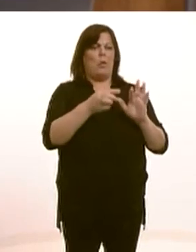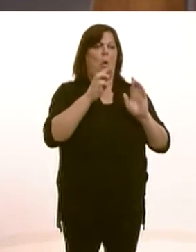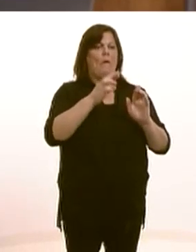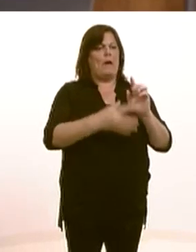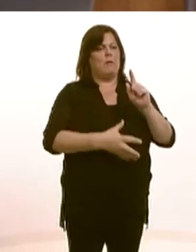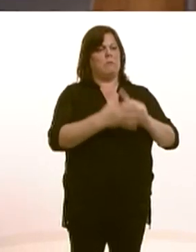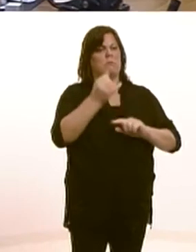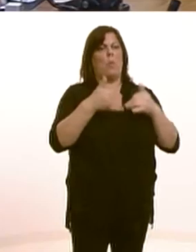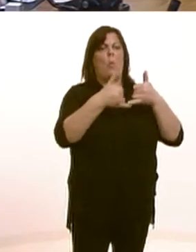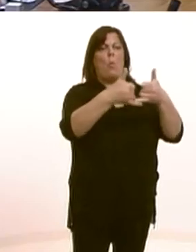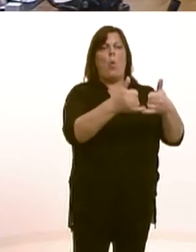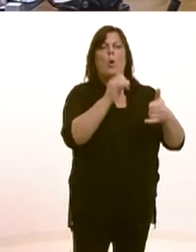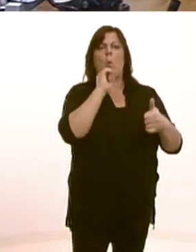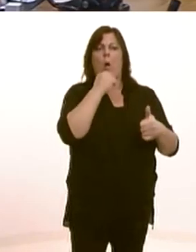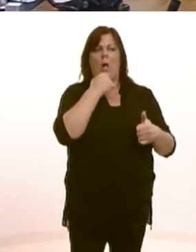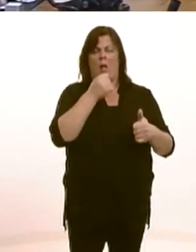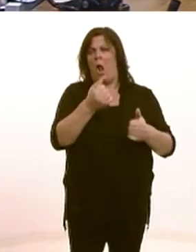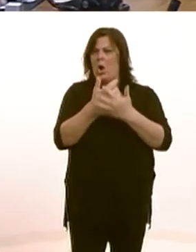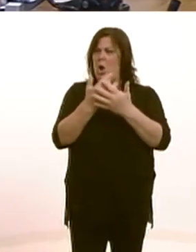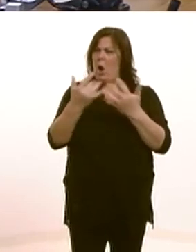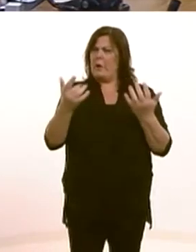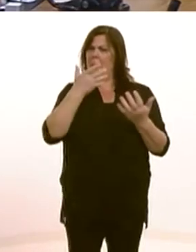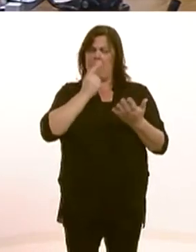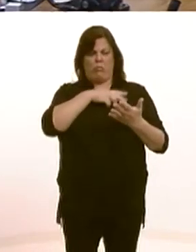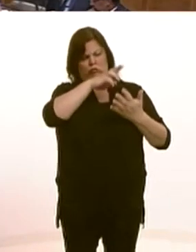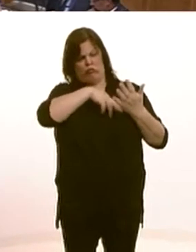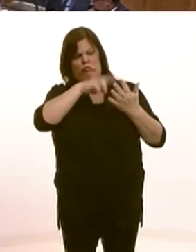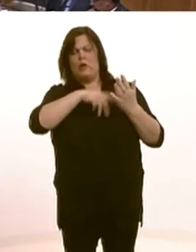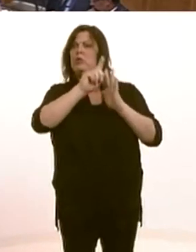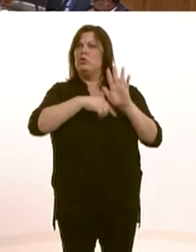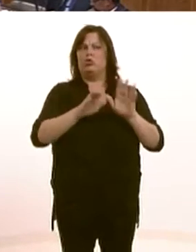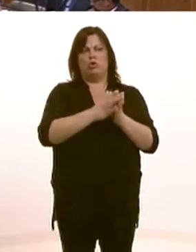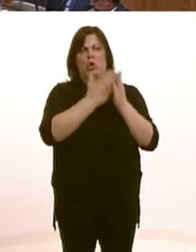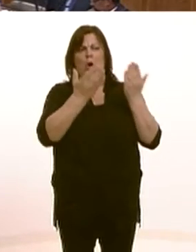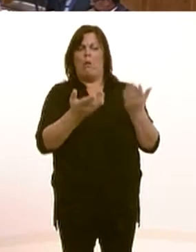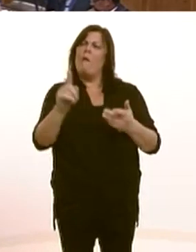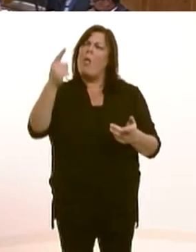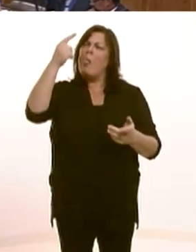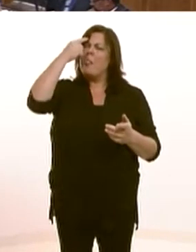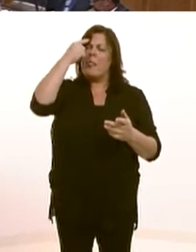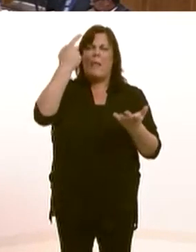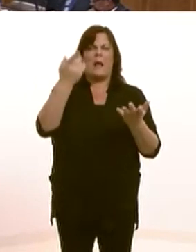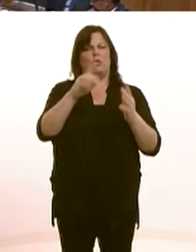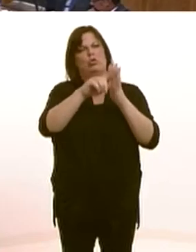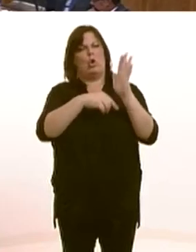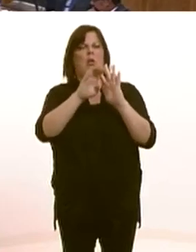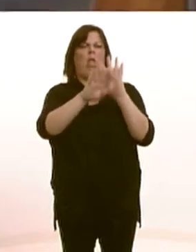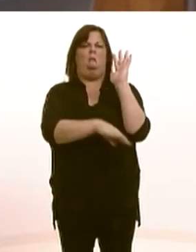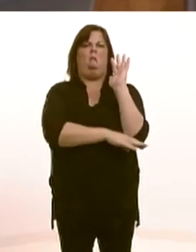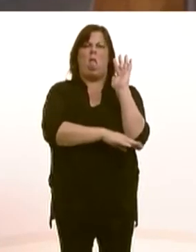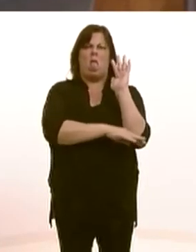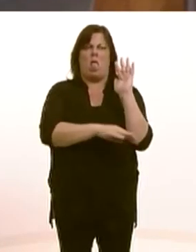a widely read journal. If he thinks that the journal is in some way useless, he can say so.